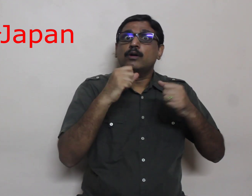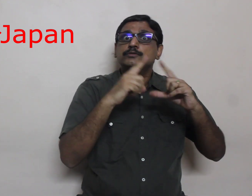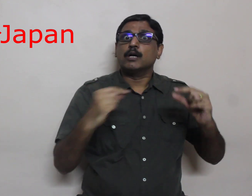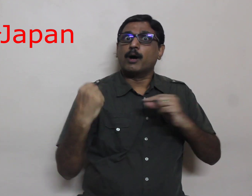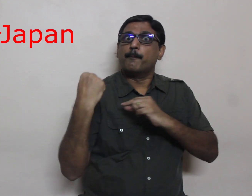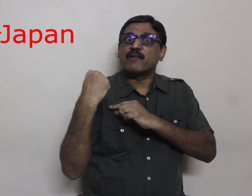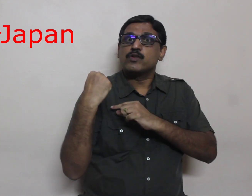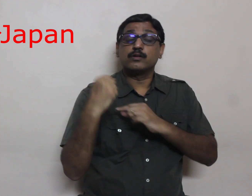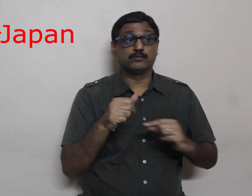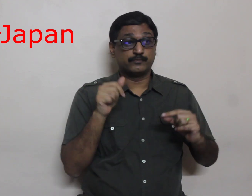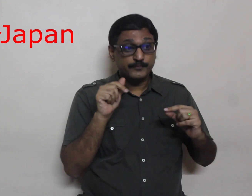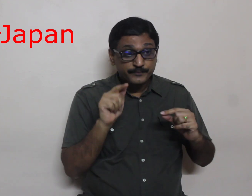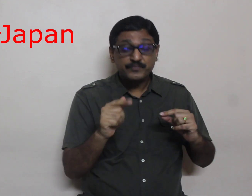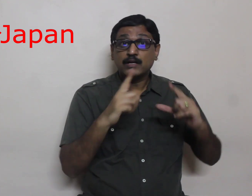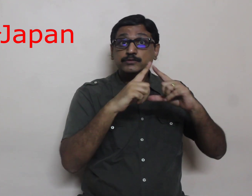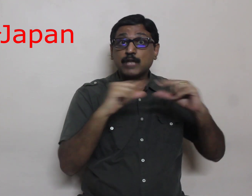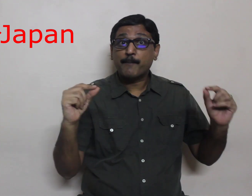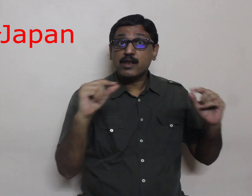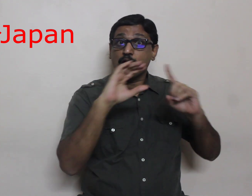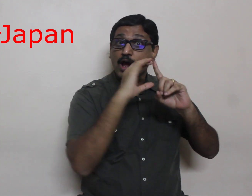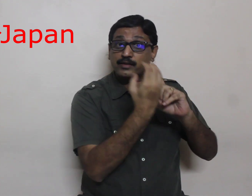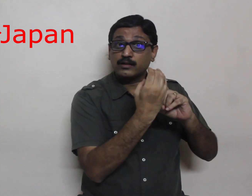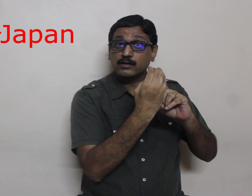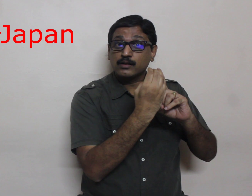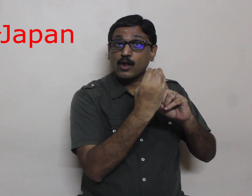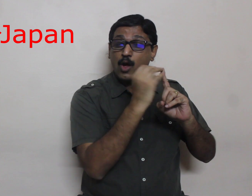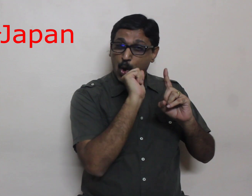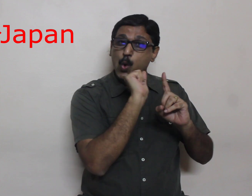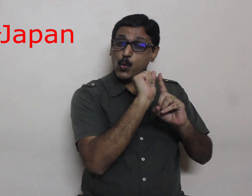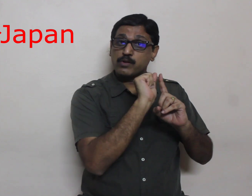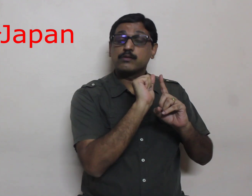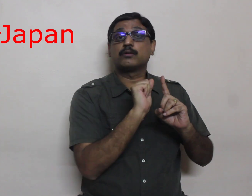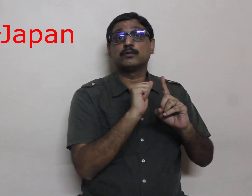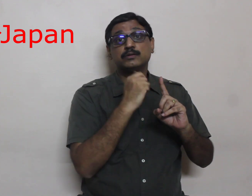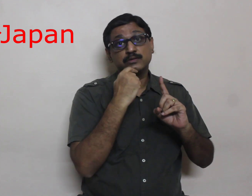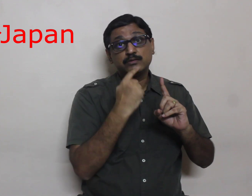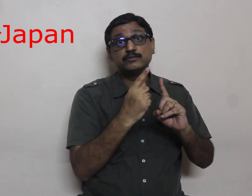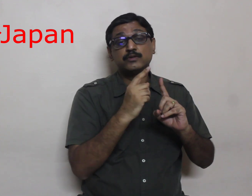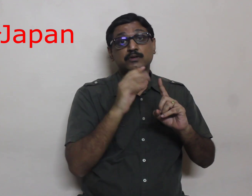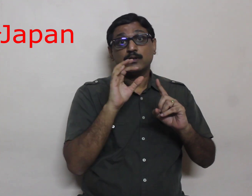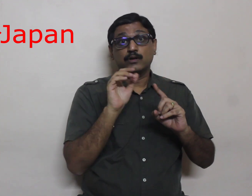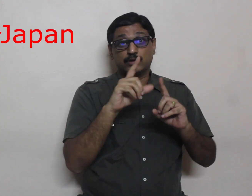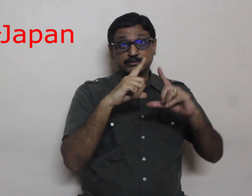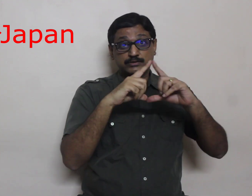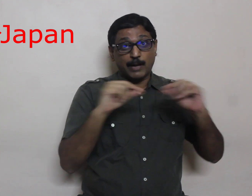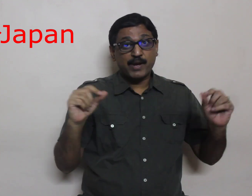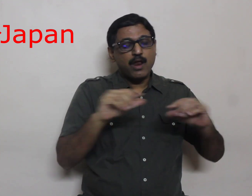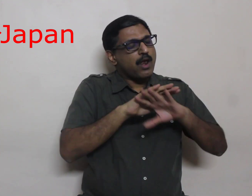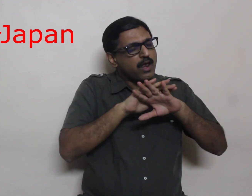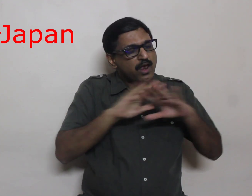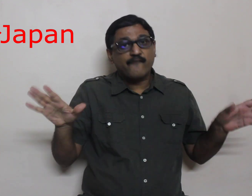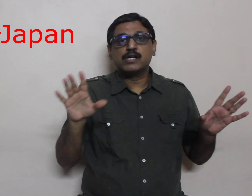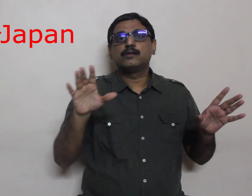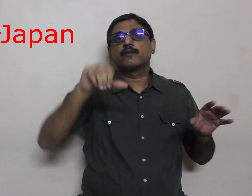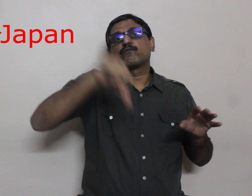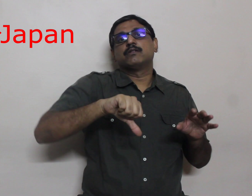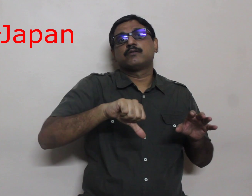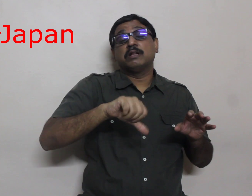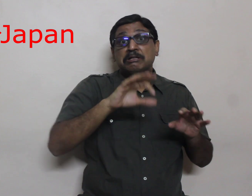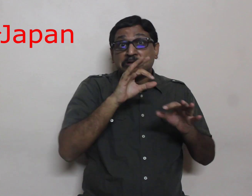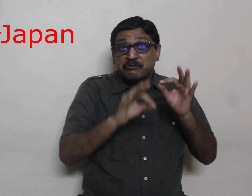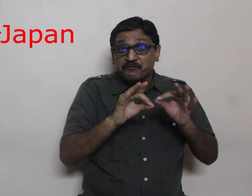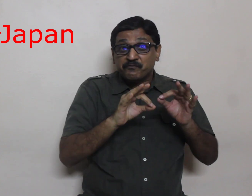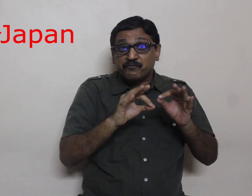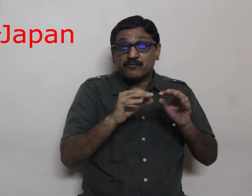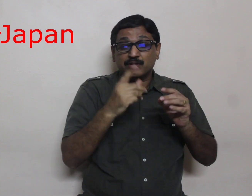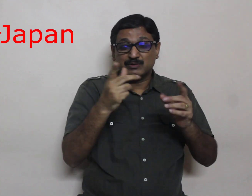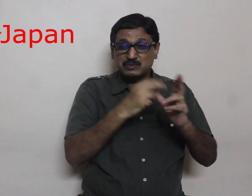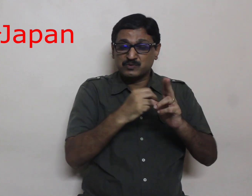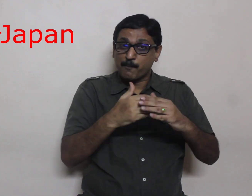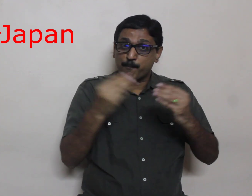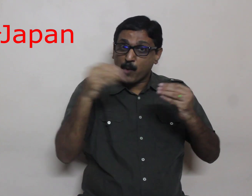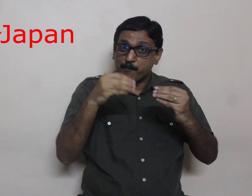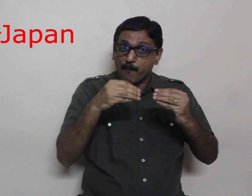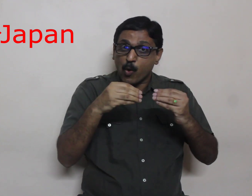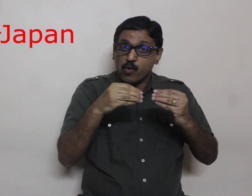and we're very competitive. According to Japanese tradition one should never surrender nor lose rather die.